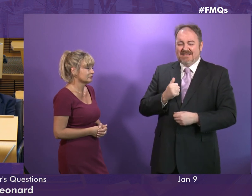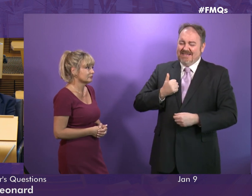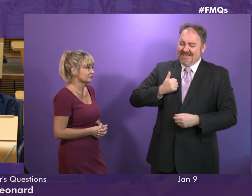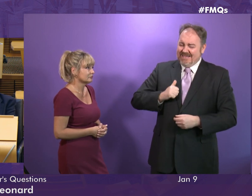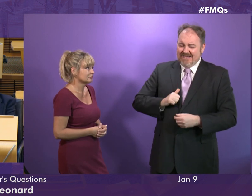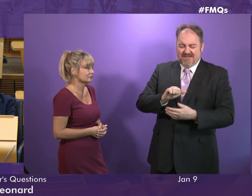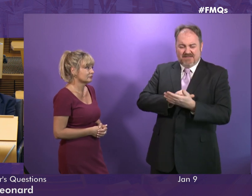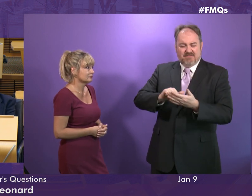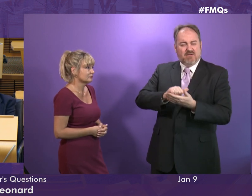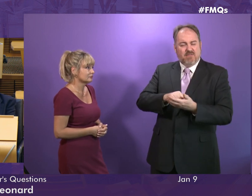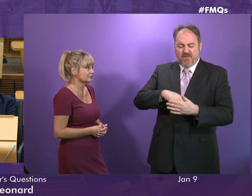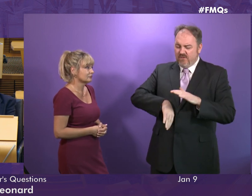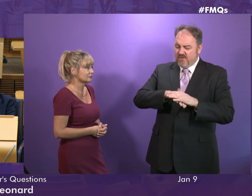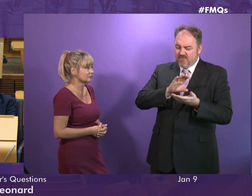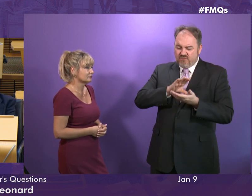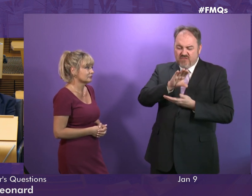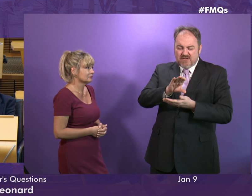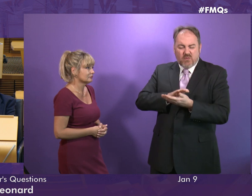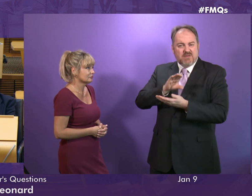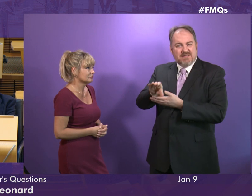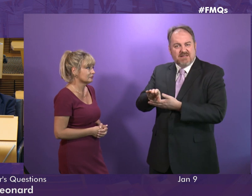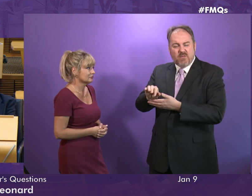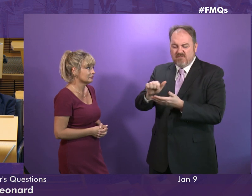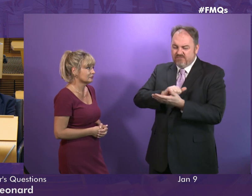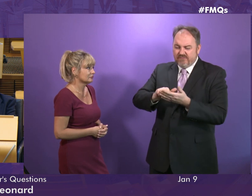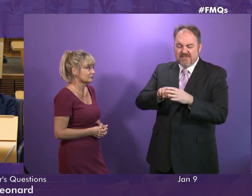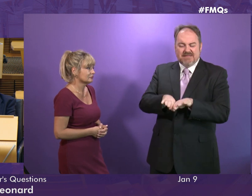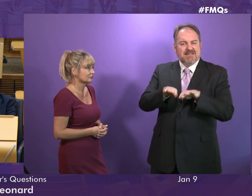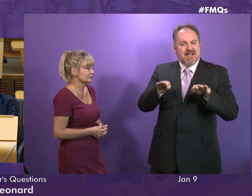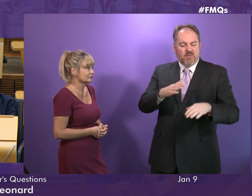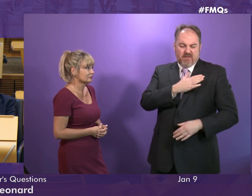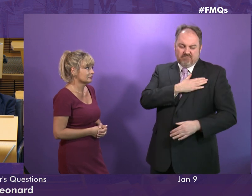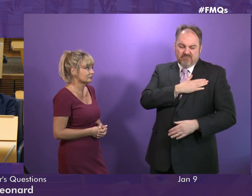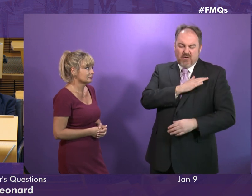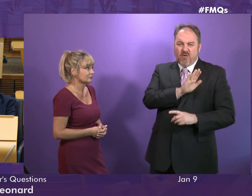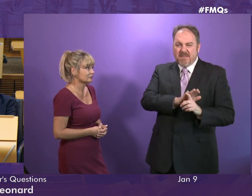was properly resourced, had consistent standards and had compassion for both staff and care